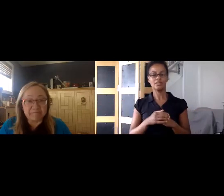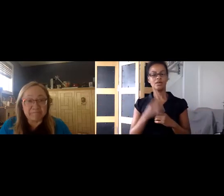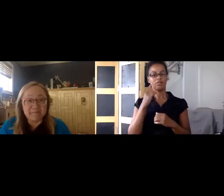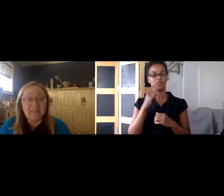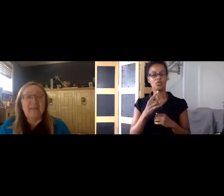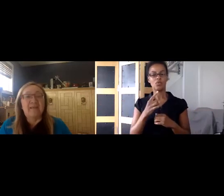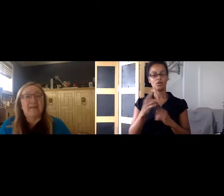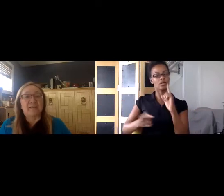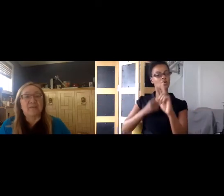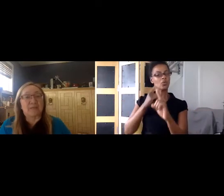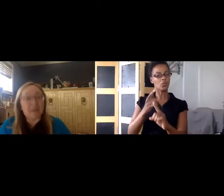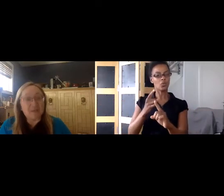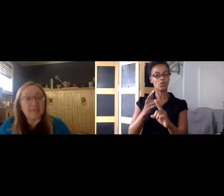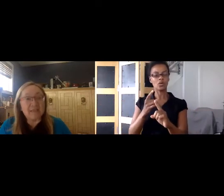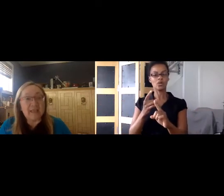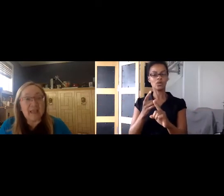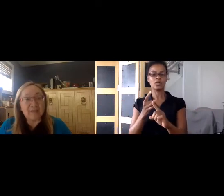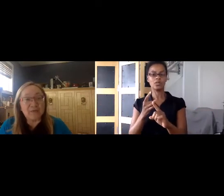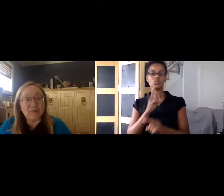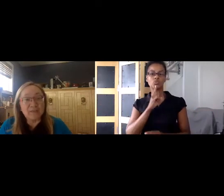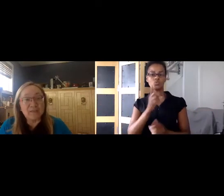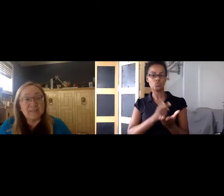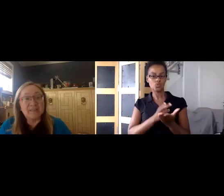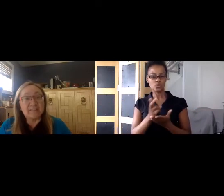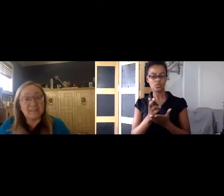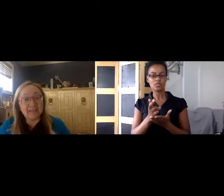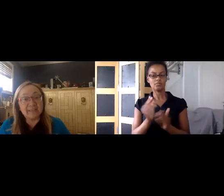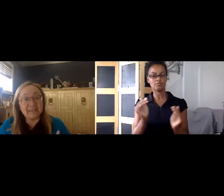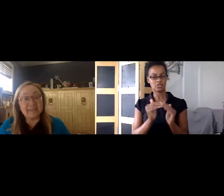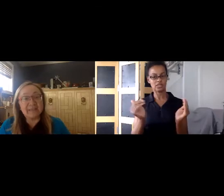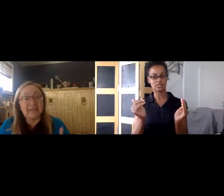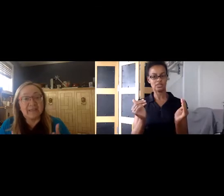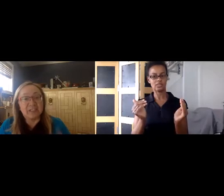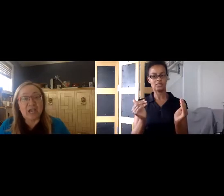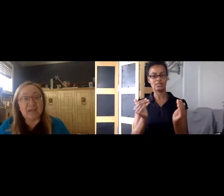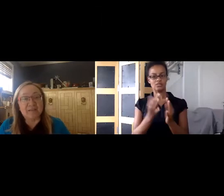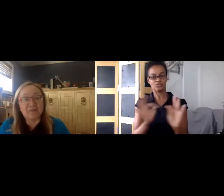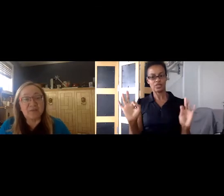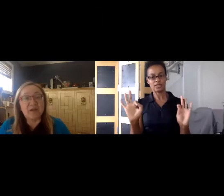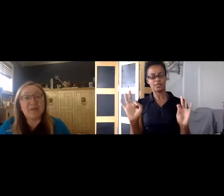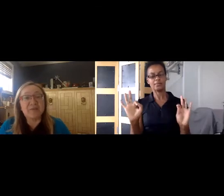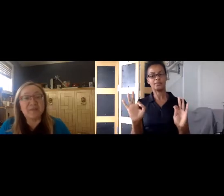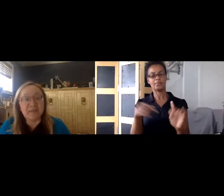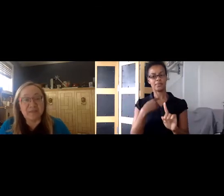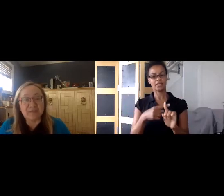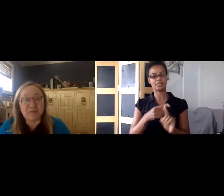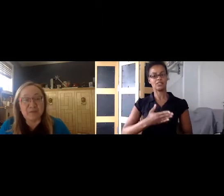So I'd like to hand it over to Tyson, and Jaqs. Welcome and thank you for being with